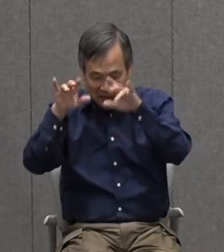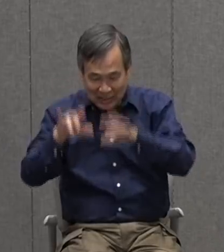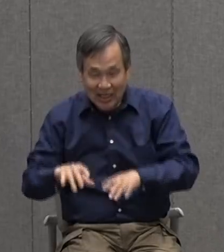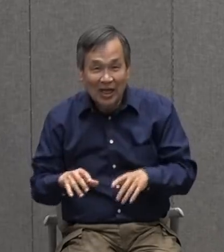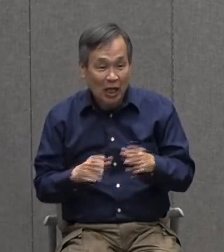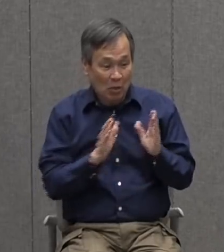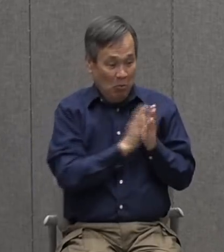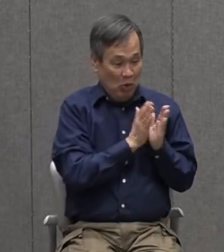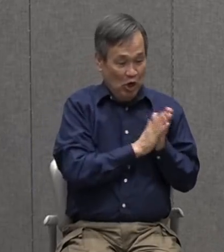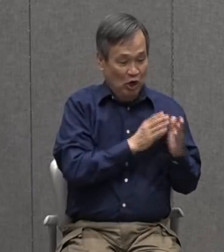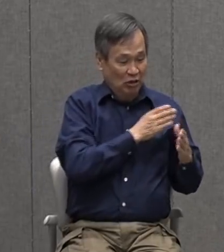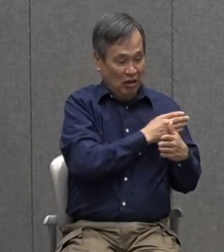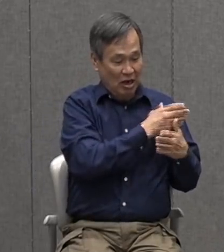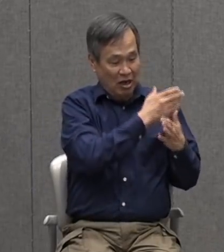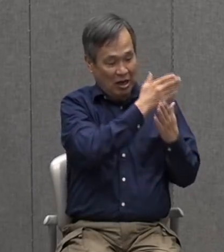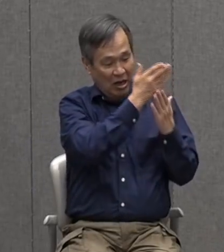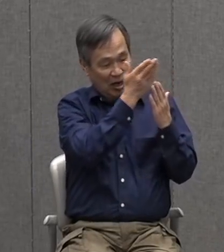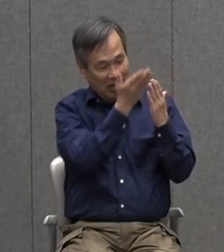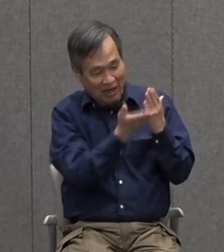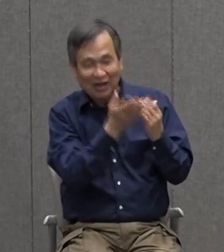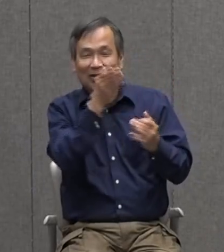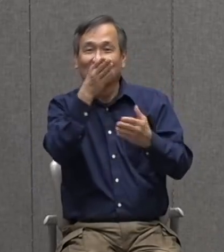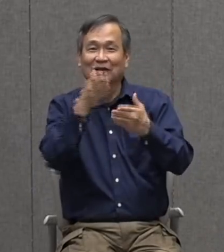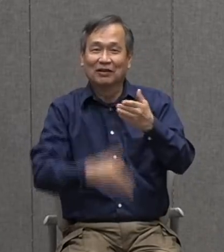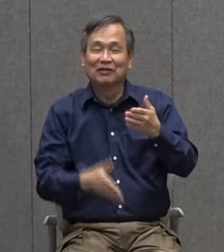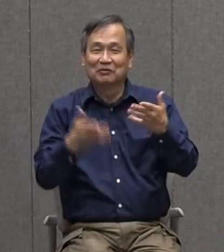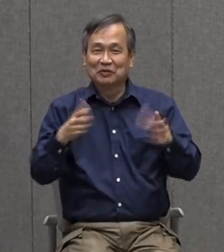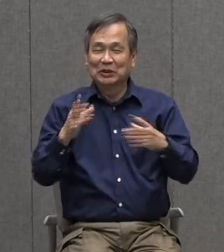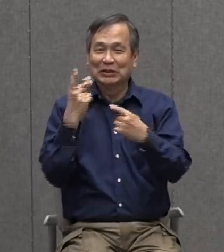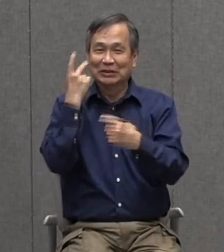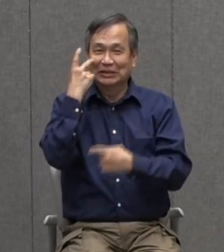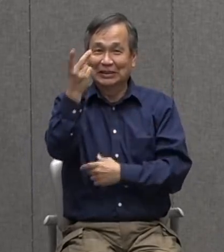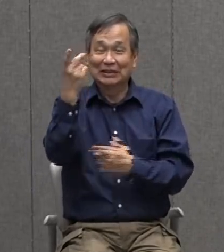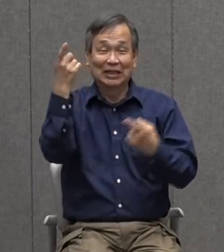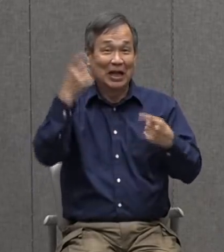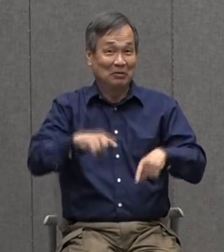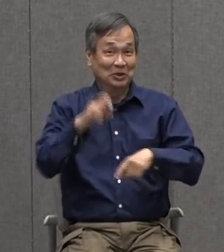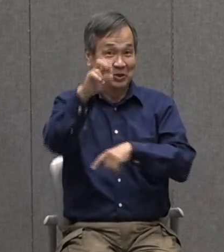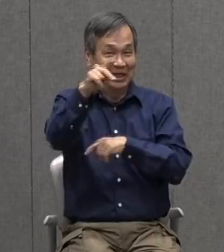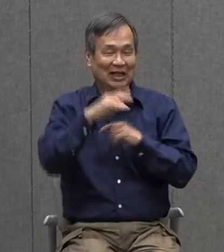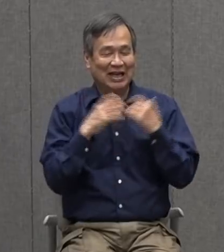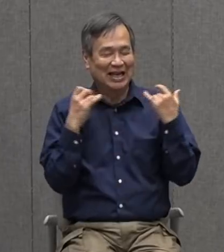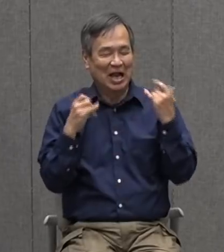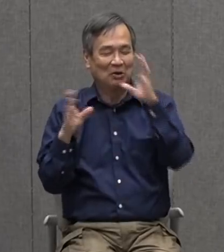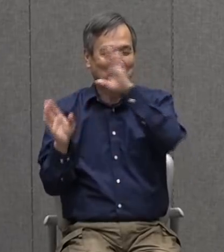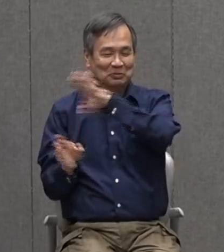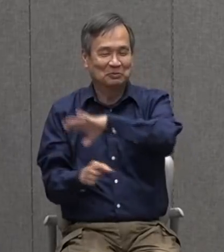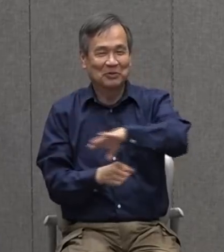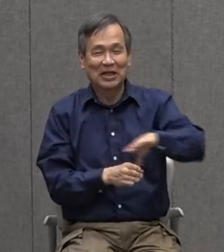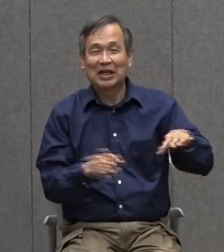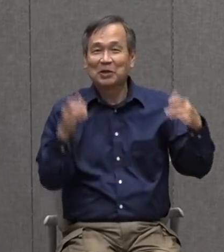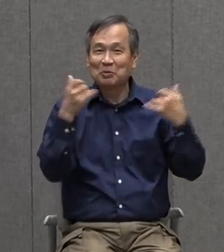of the book to see what happens. So we're going to now start playing a game.